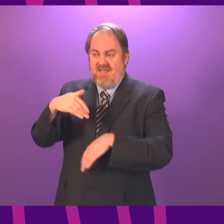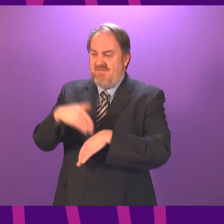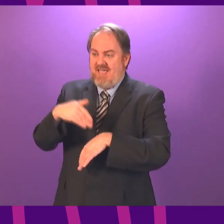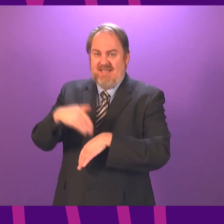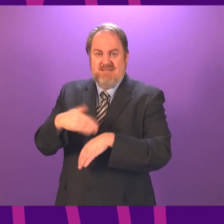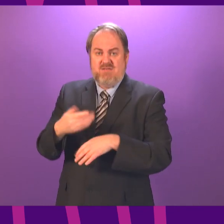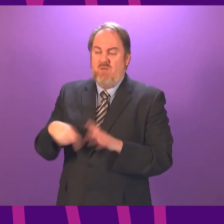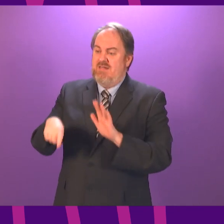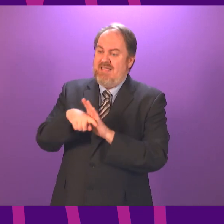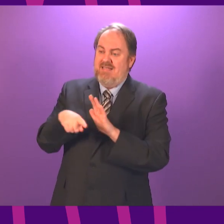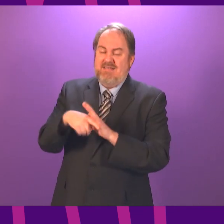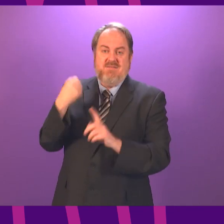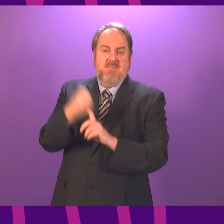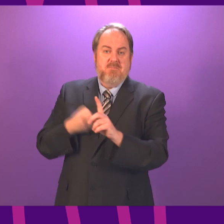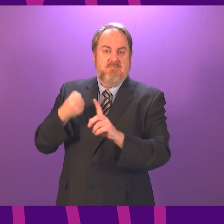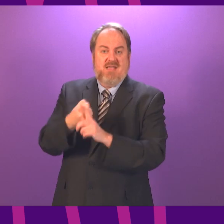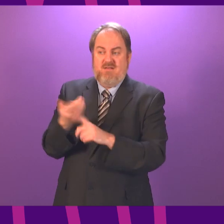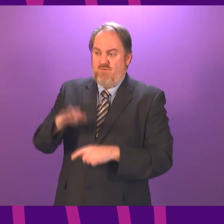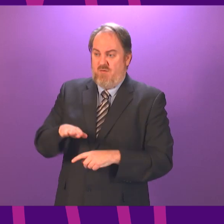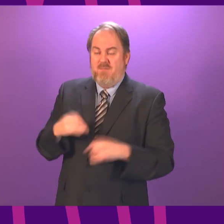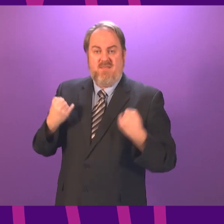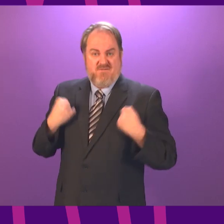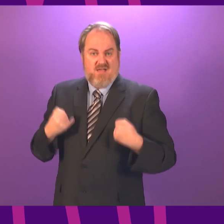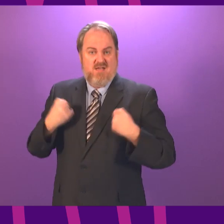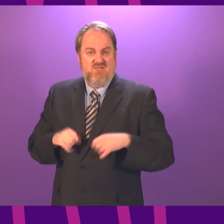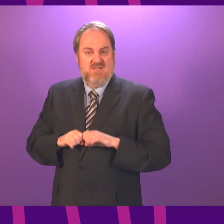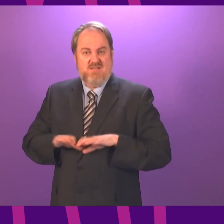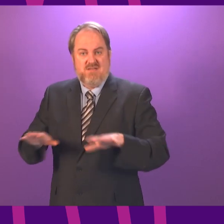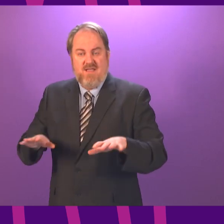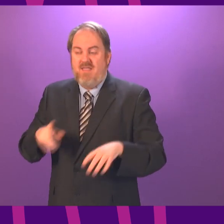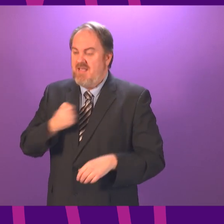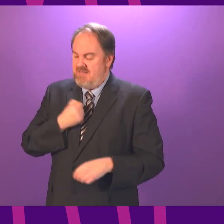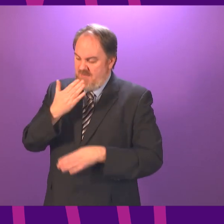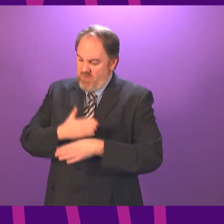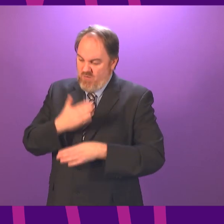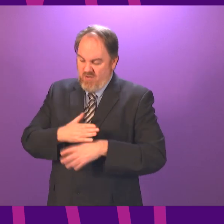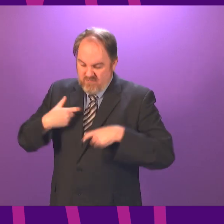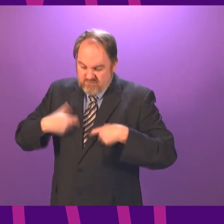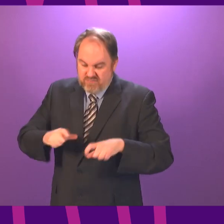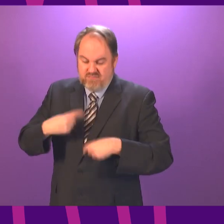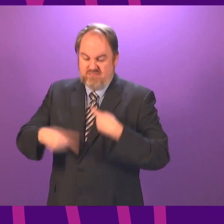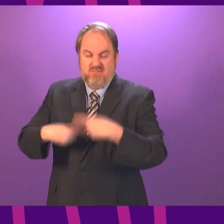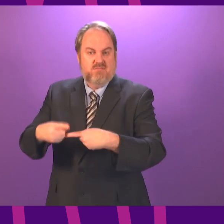virus. That is, right now, all that I seek to do every day, and what I will continue to seek to do.